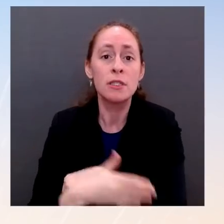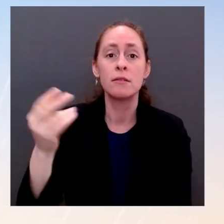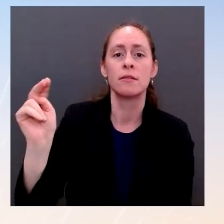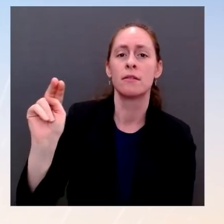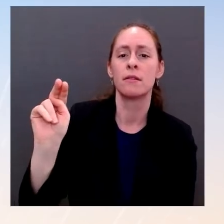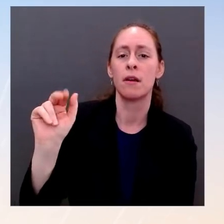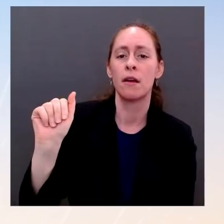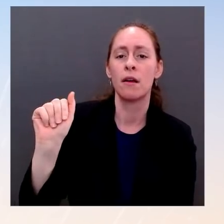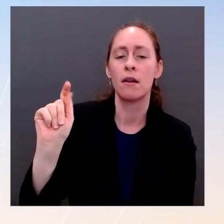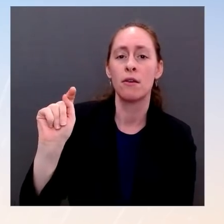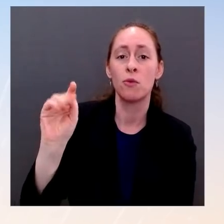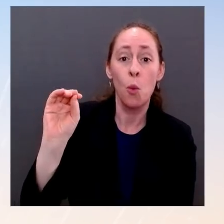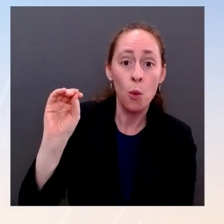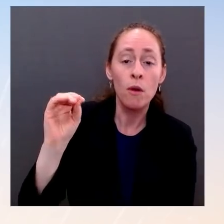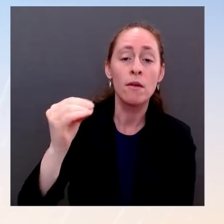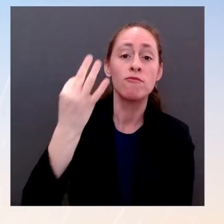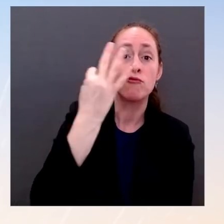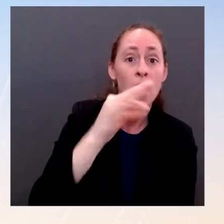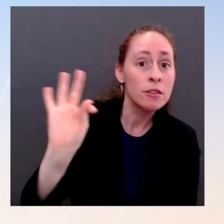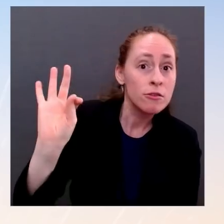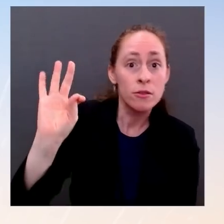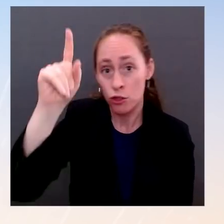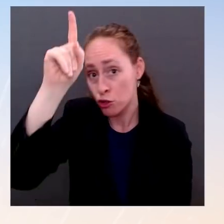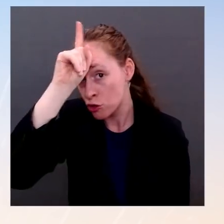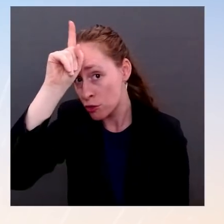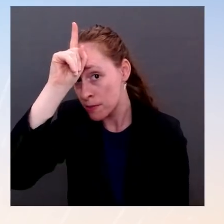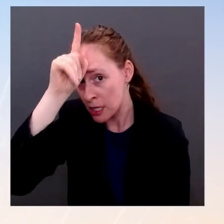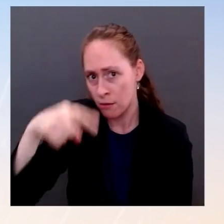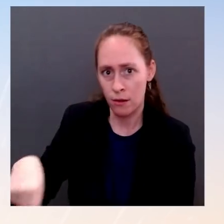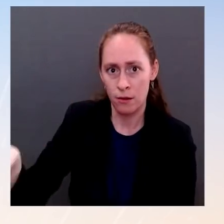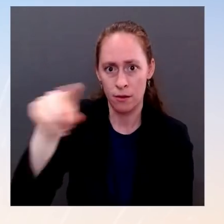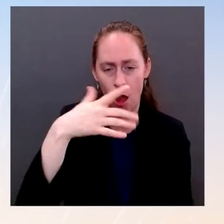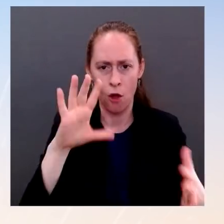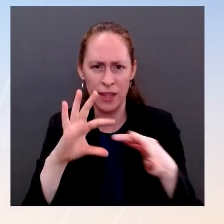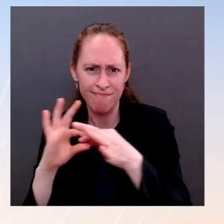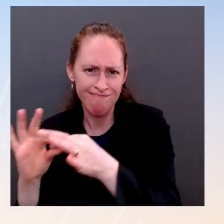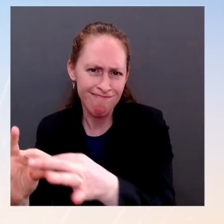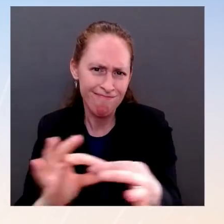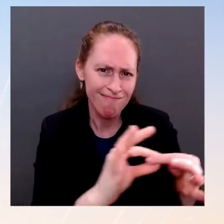a light on malicious cyber activity and hold actors accountable for any